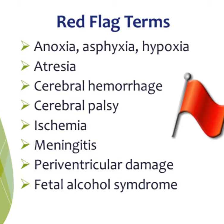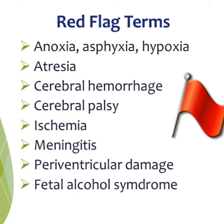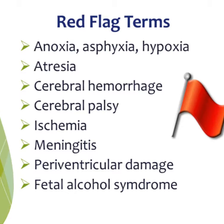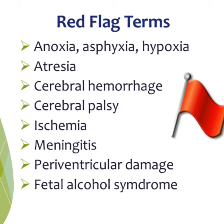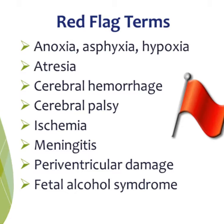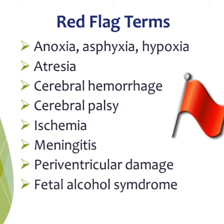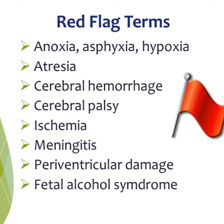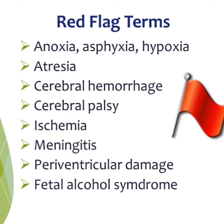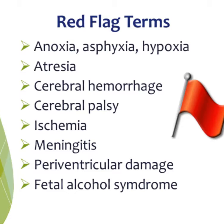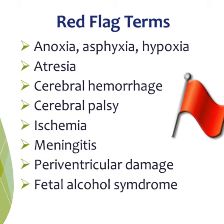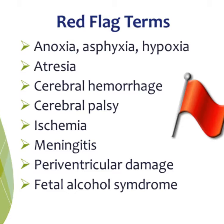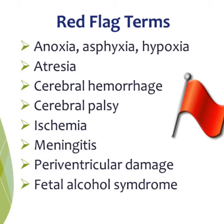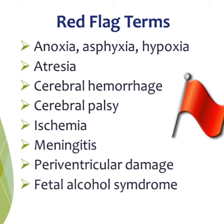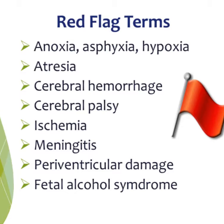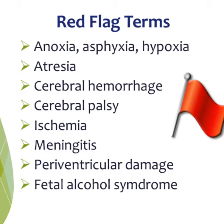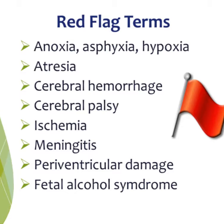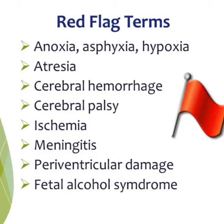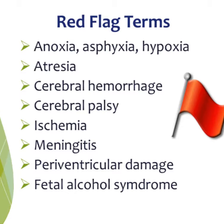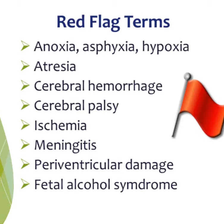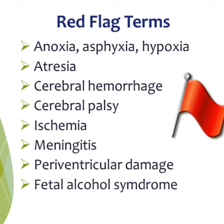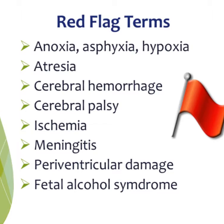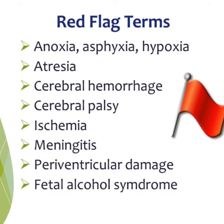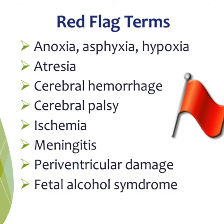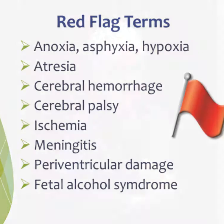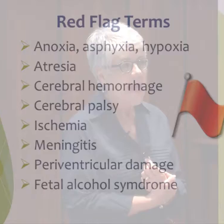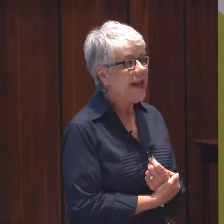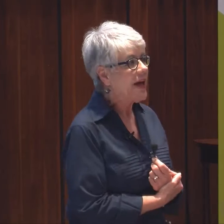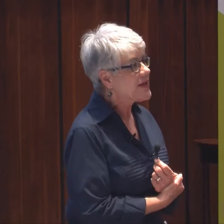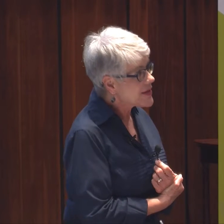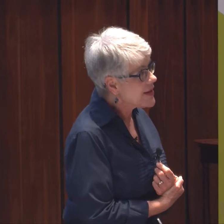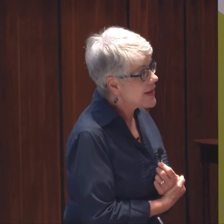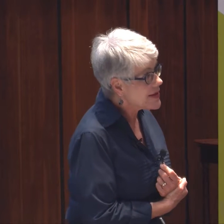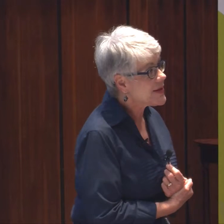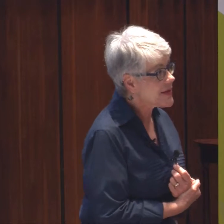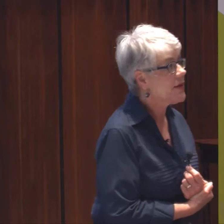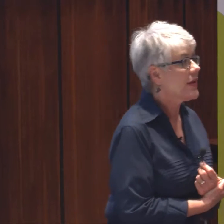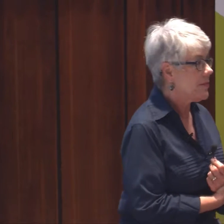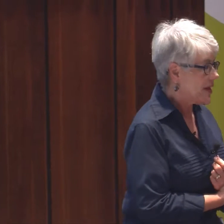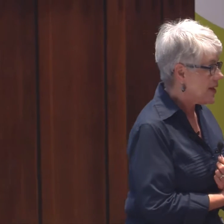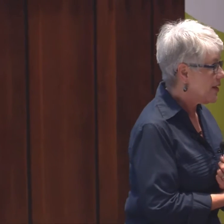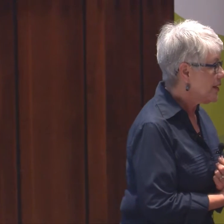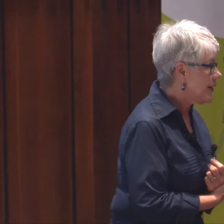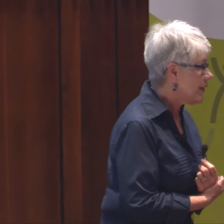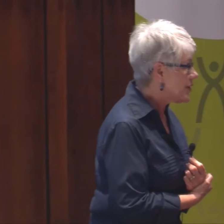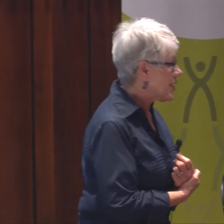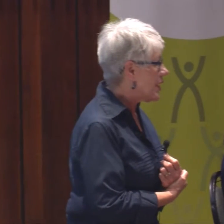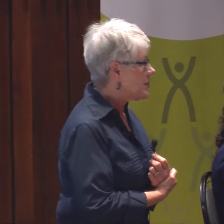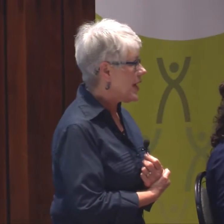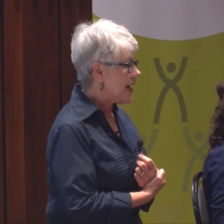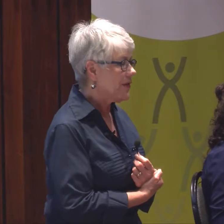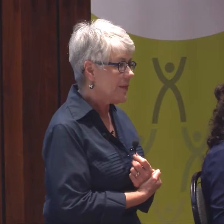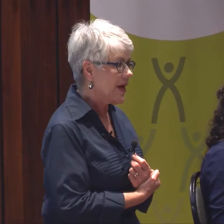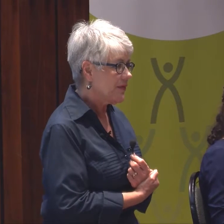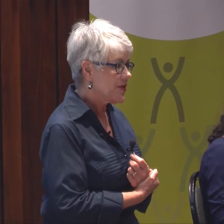hmm. We better think about the vision and hearing.' Now it doesn't necessarily mean that the child will have combined vision-